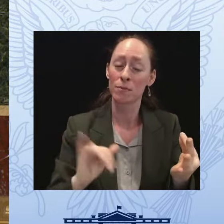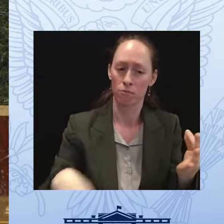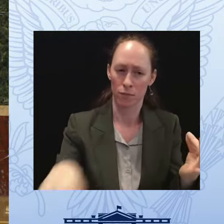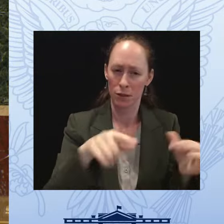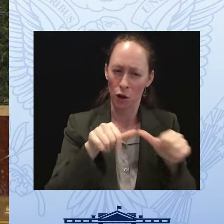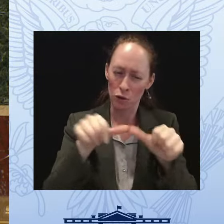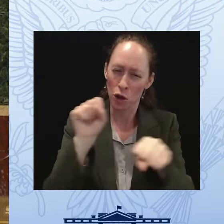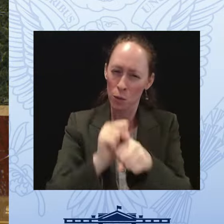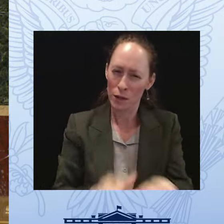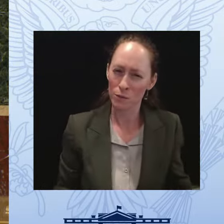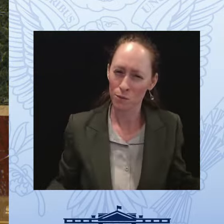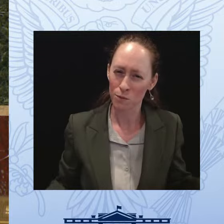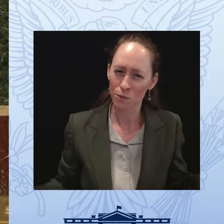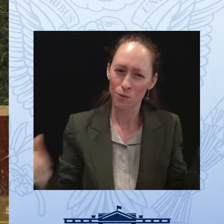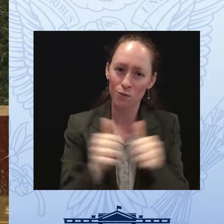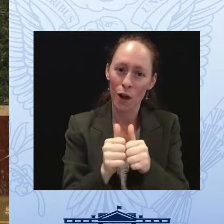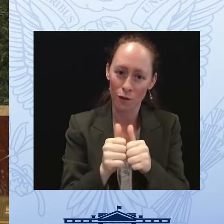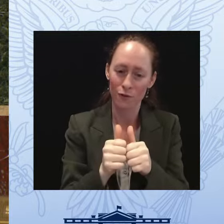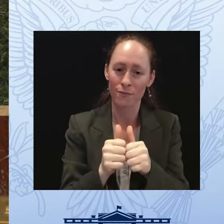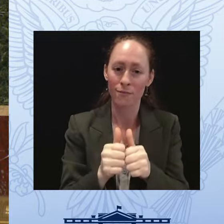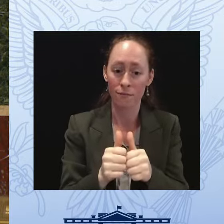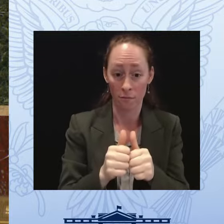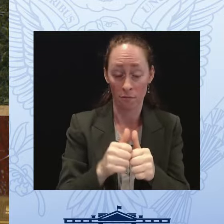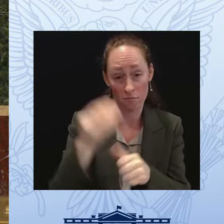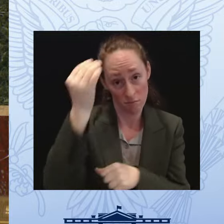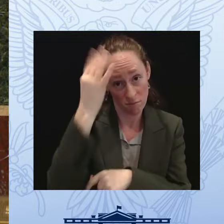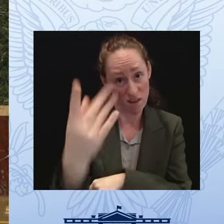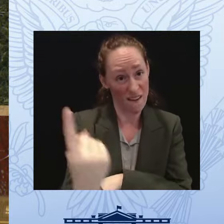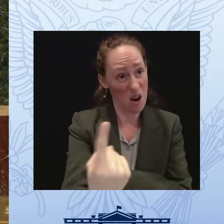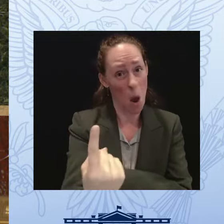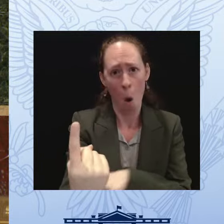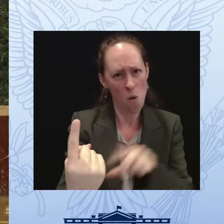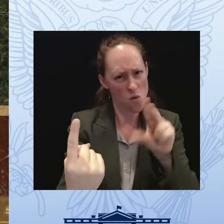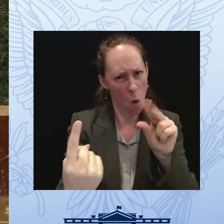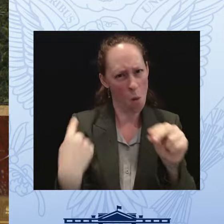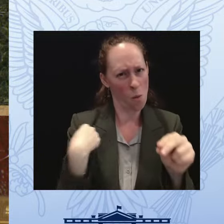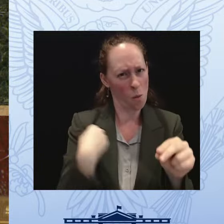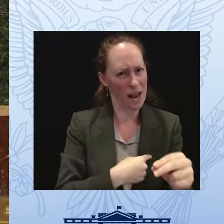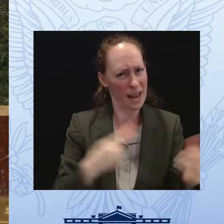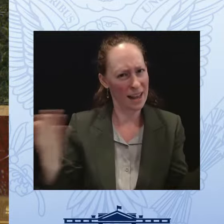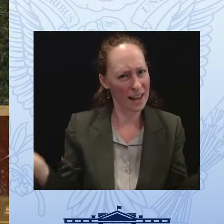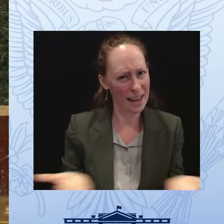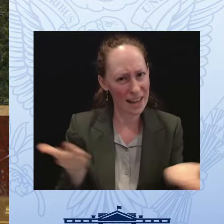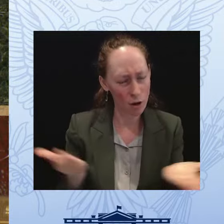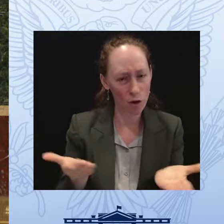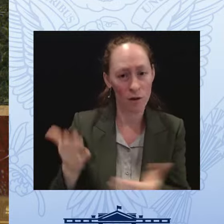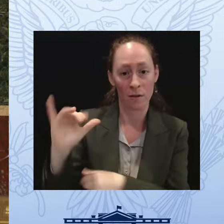Joe and his administration and I are ready and proud to stand beside you.